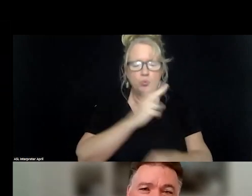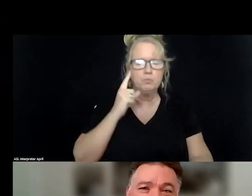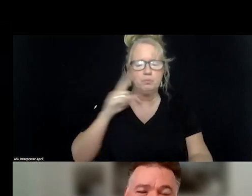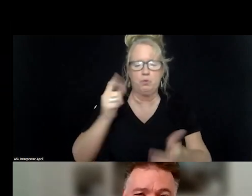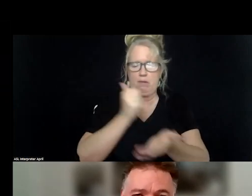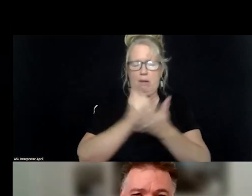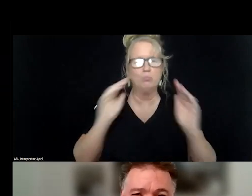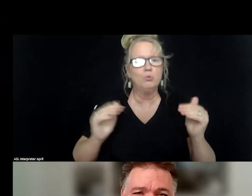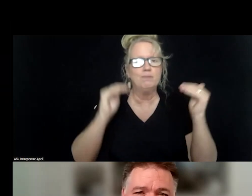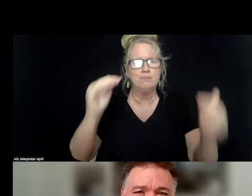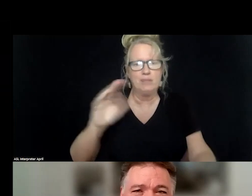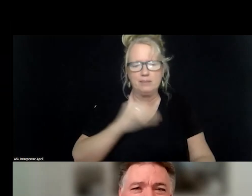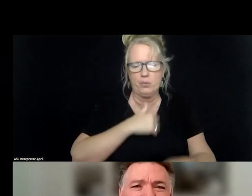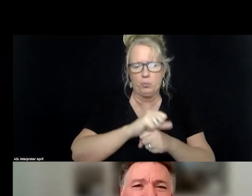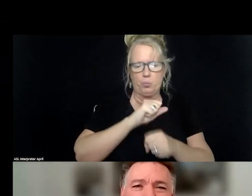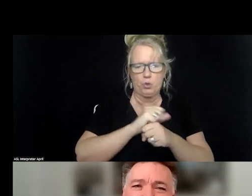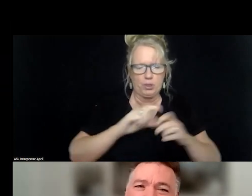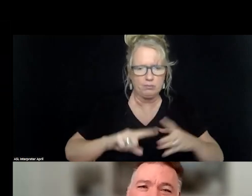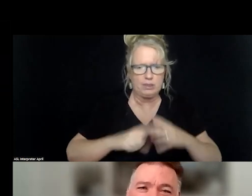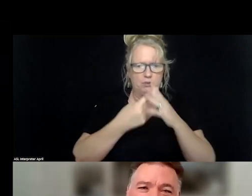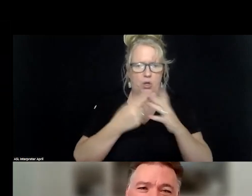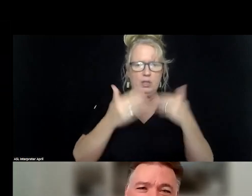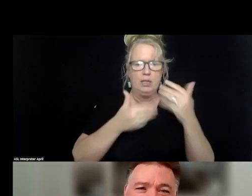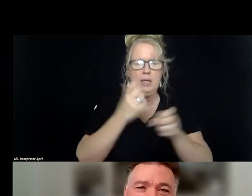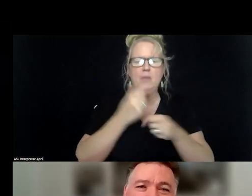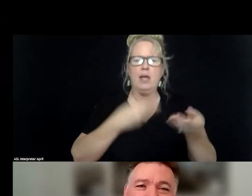AND GETTING IT STARTED AND CREATING REIMBURSEMENT THAT ALLOW IT